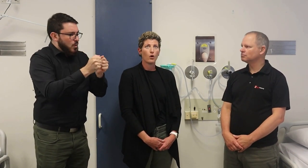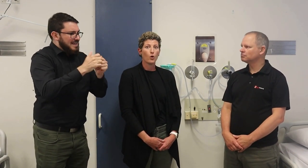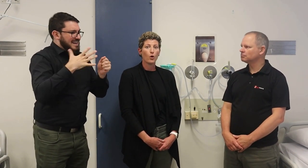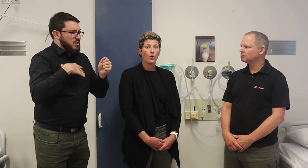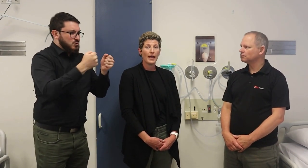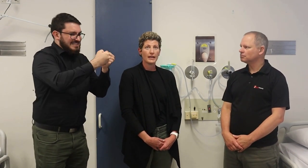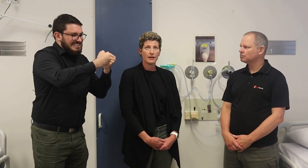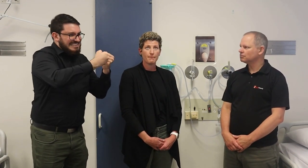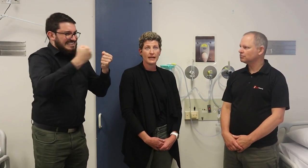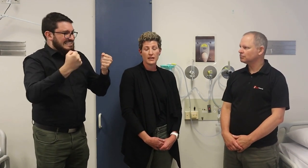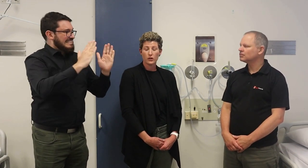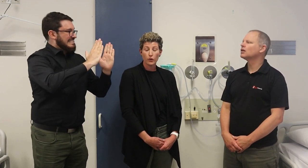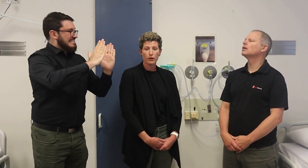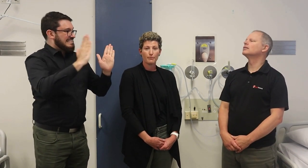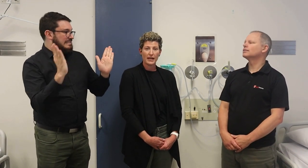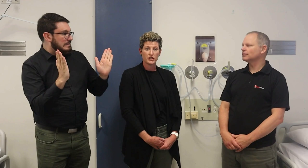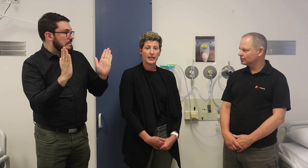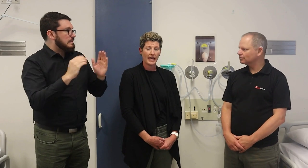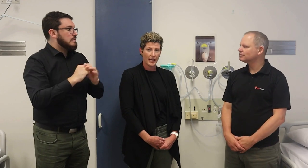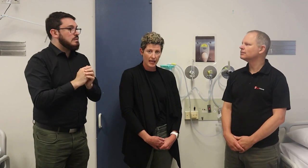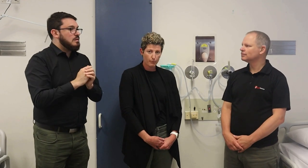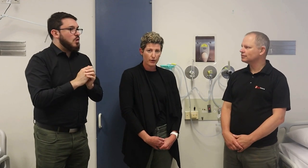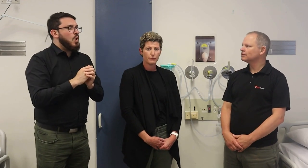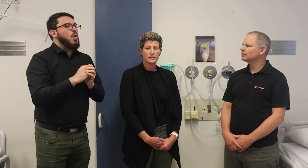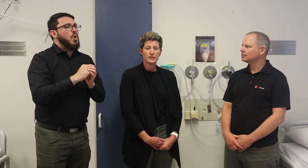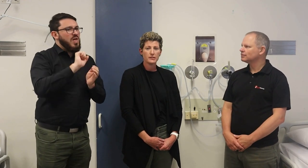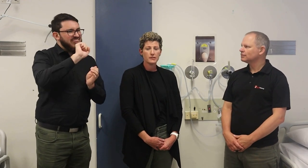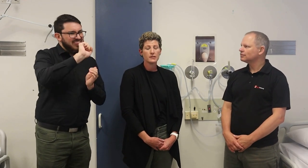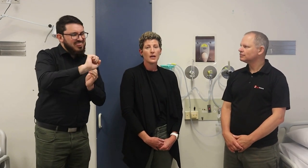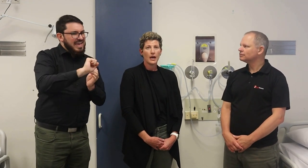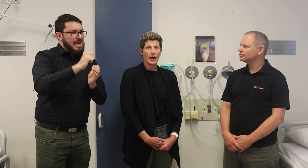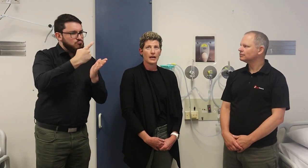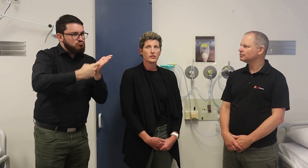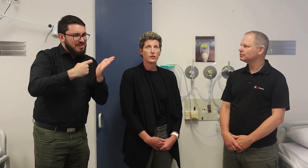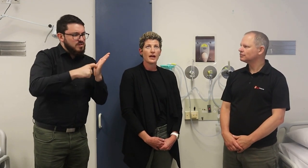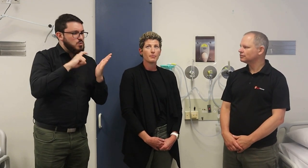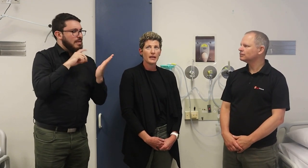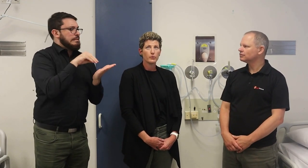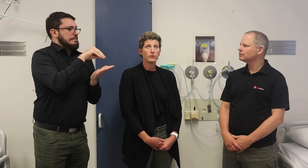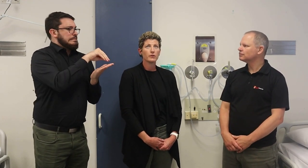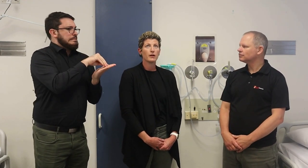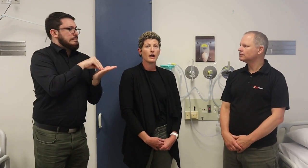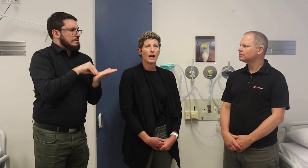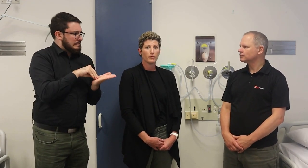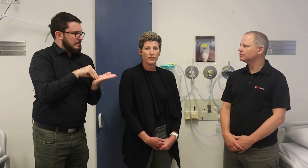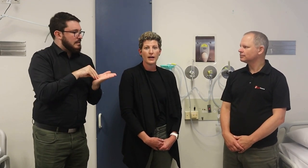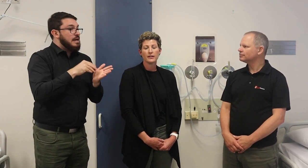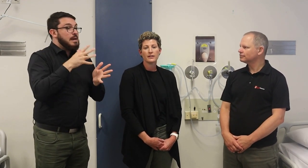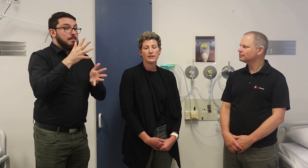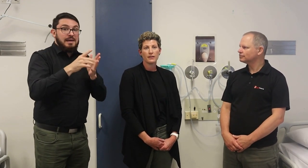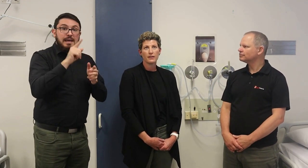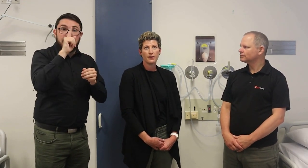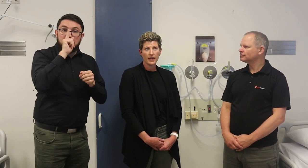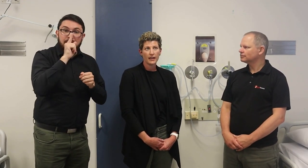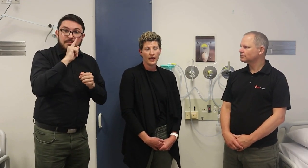or making a note of patient care preferences so that people are provided their care